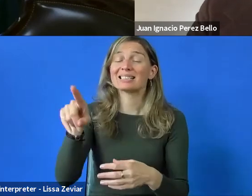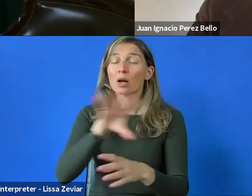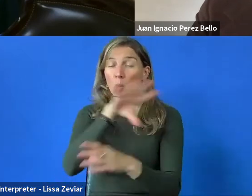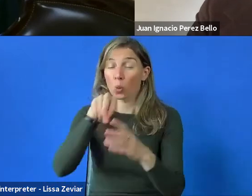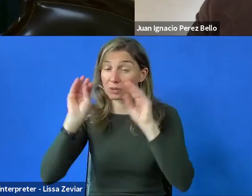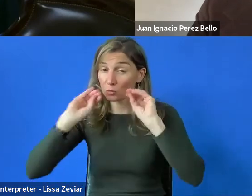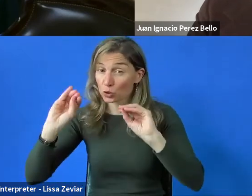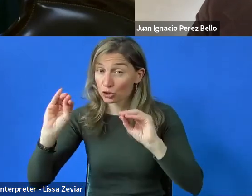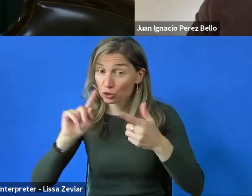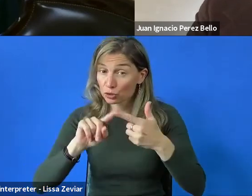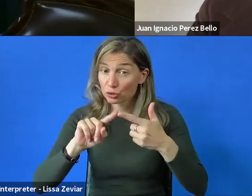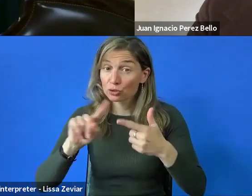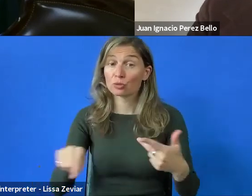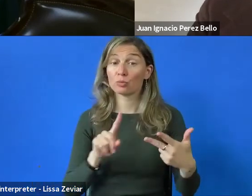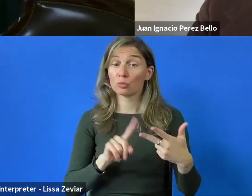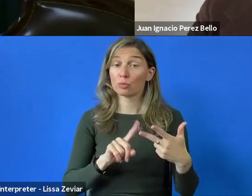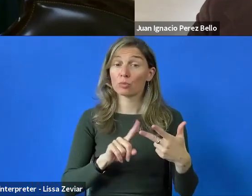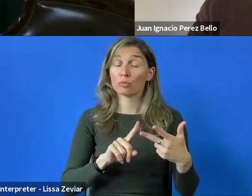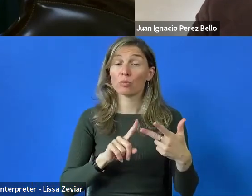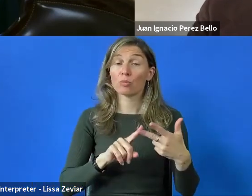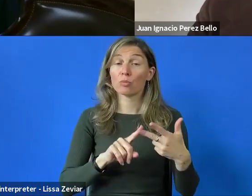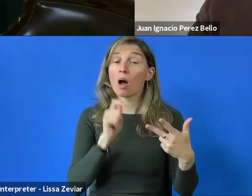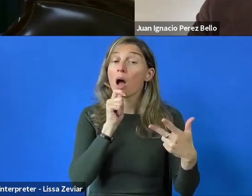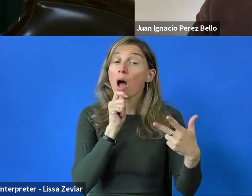and to Hungary in connection with institutionalization,